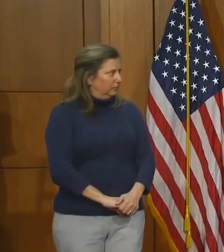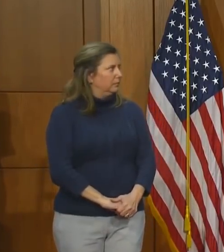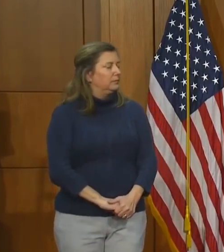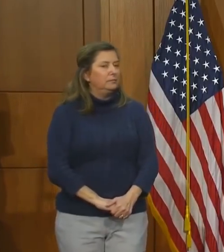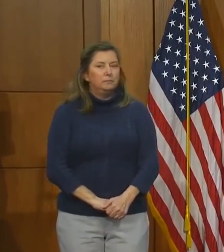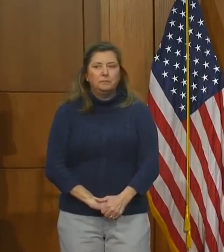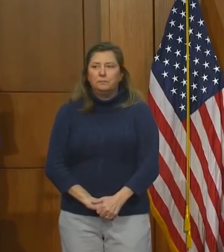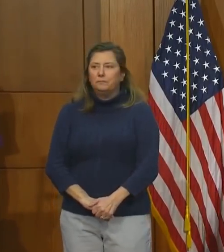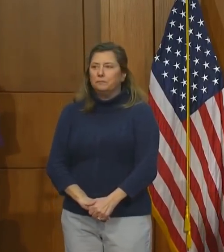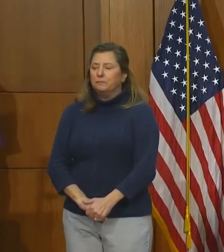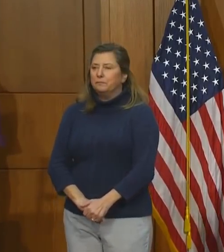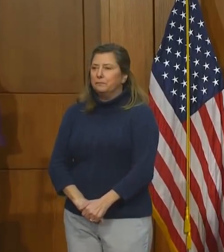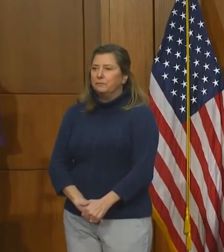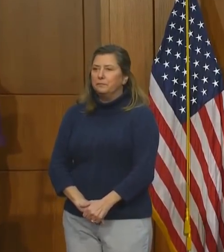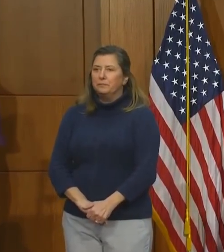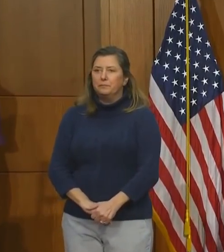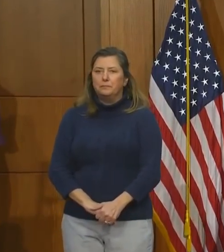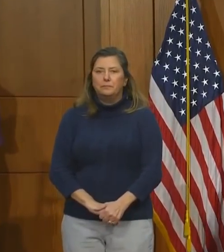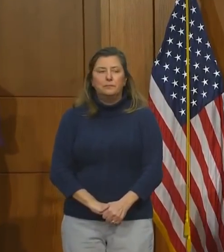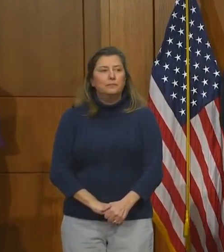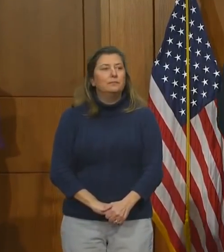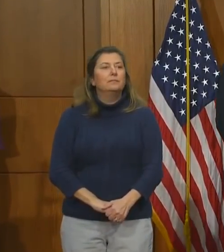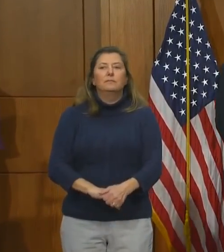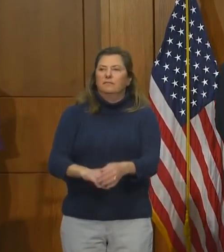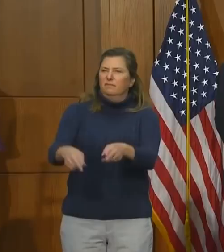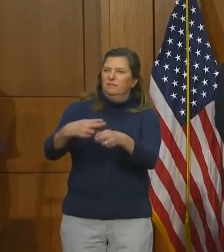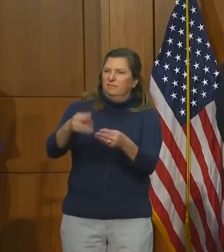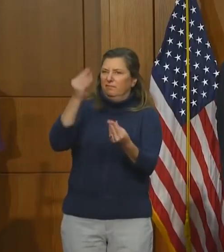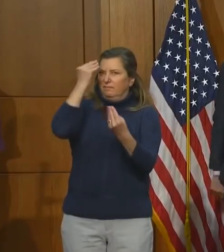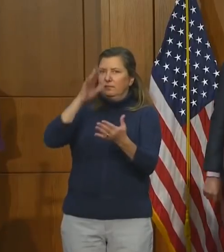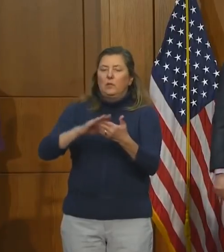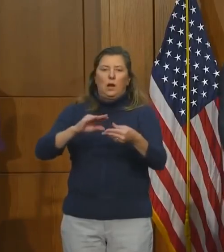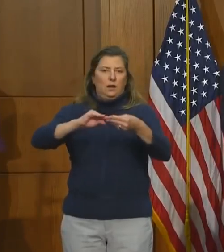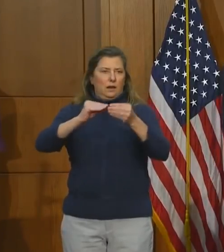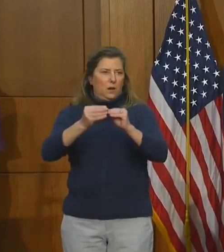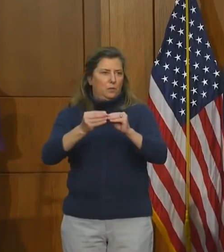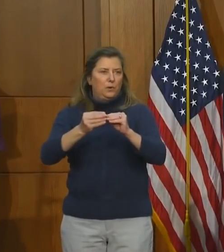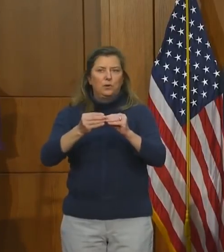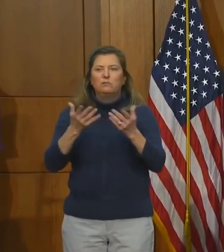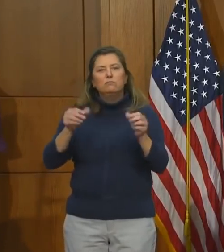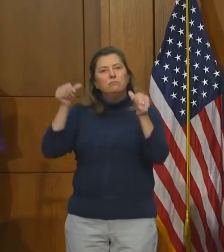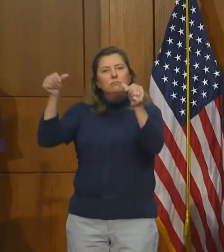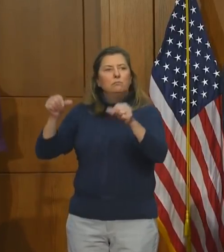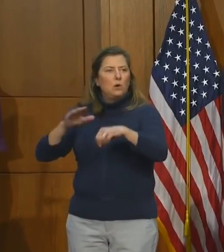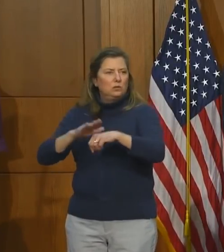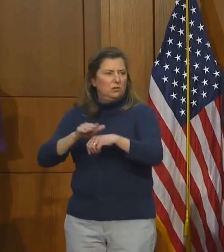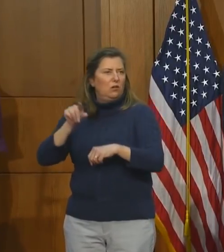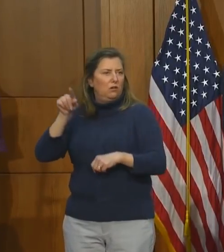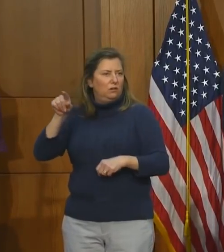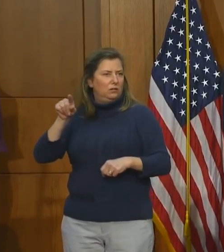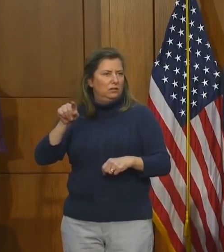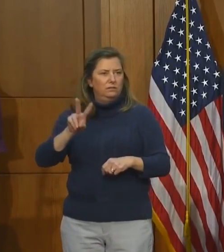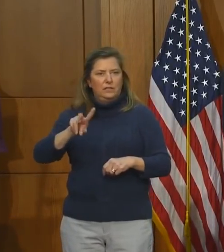GIVE A HEALTH UPDATE AND THEN WE'LL BE GLAD TO TAKE YOUR QUESTIONS. STOCKPILE THANK YOU